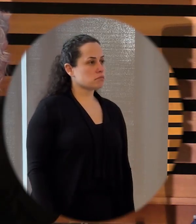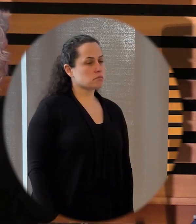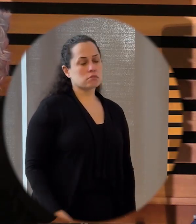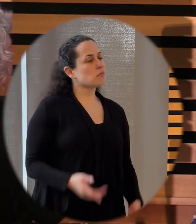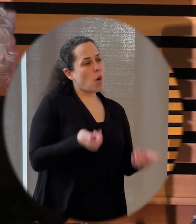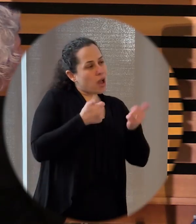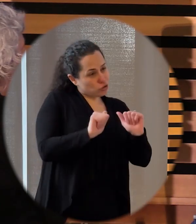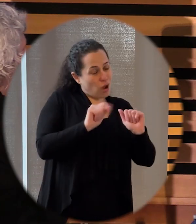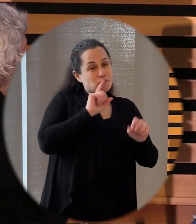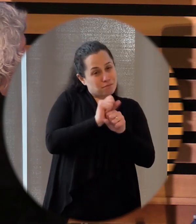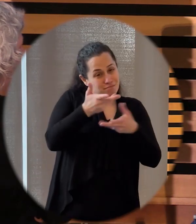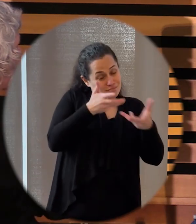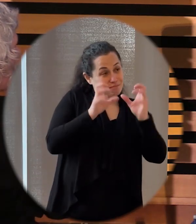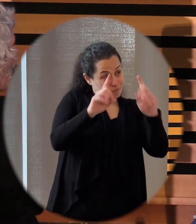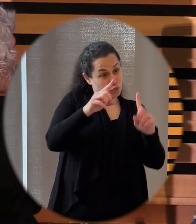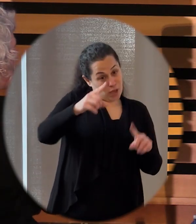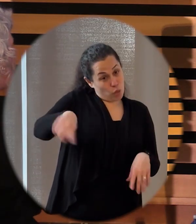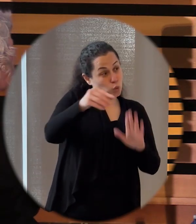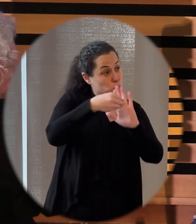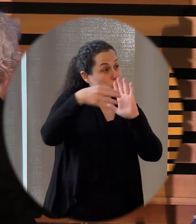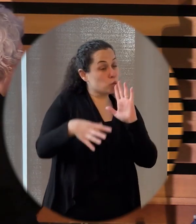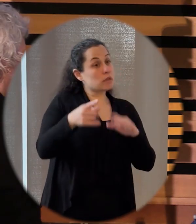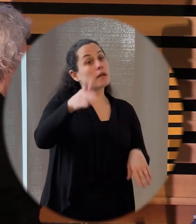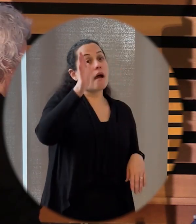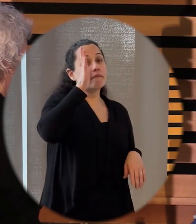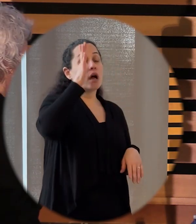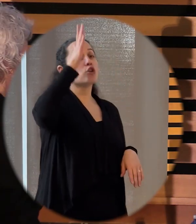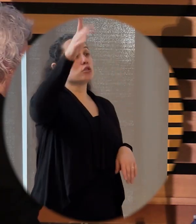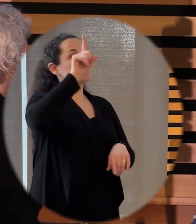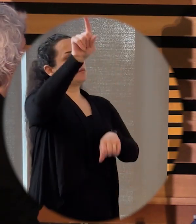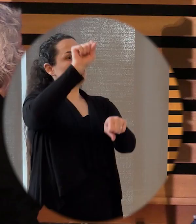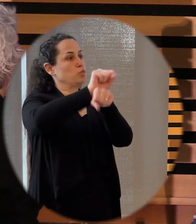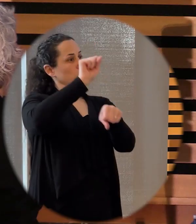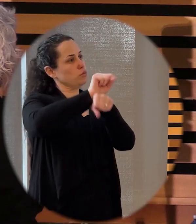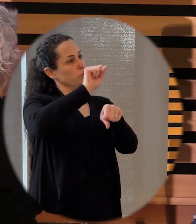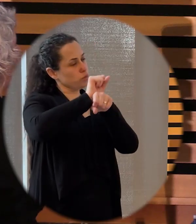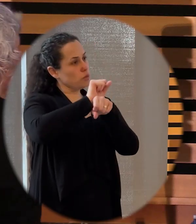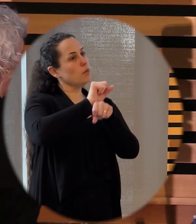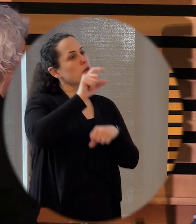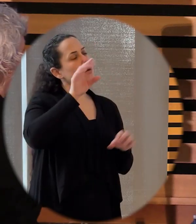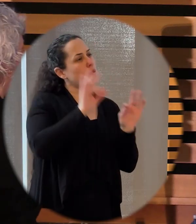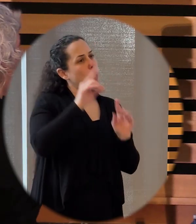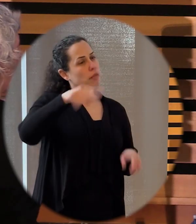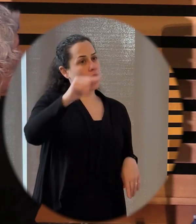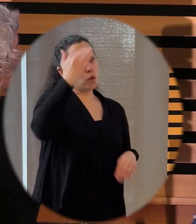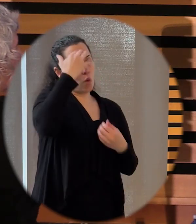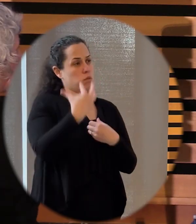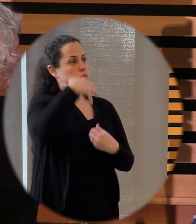I try to educate them. So when they go out into practice, letting them know that human